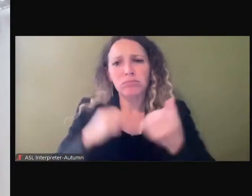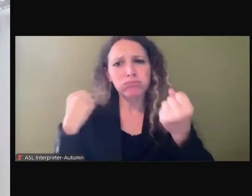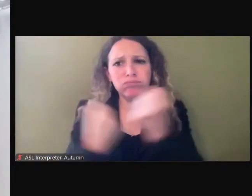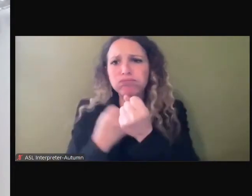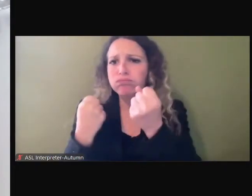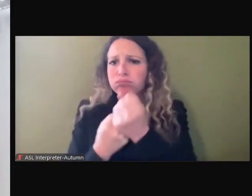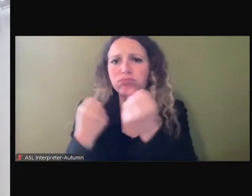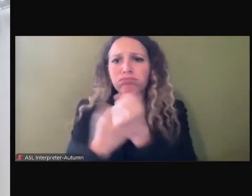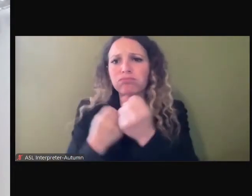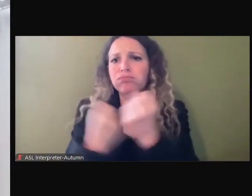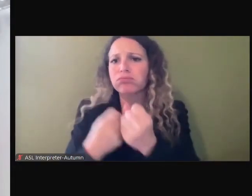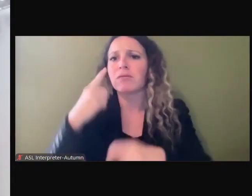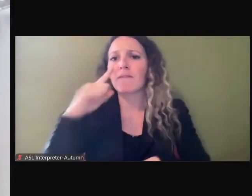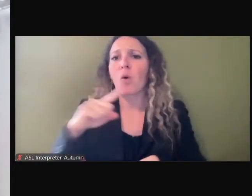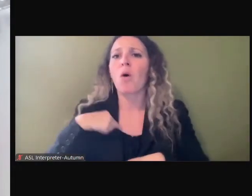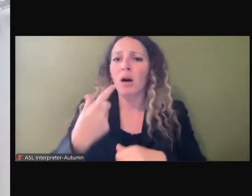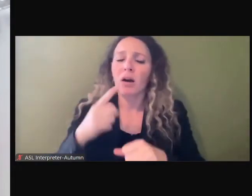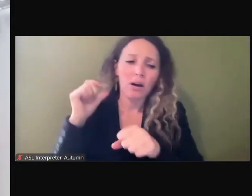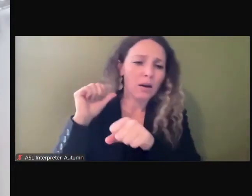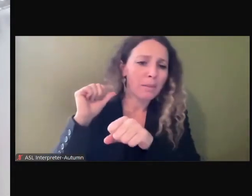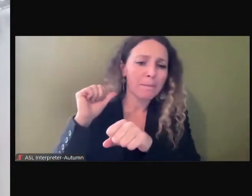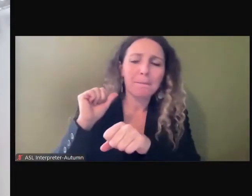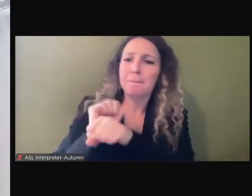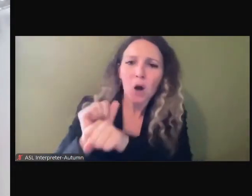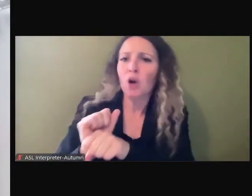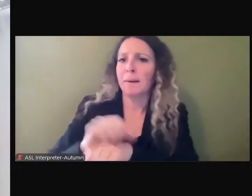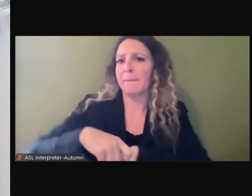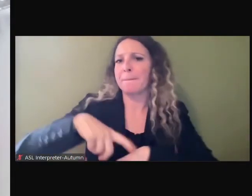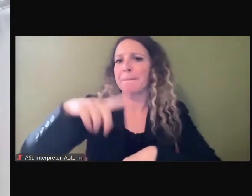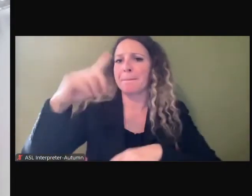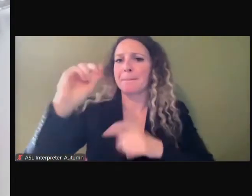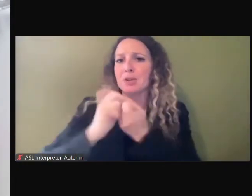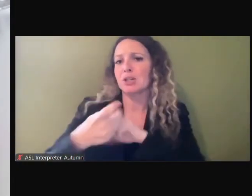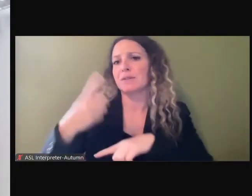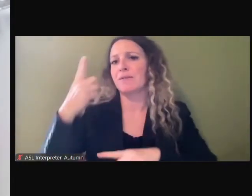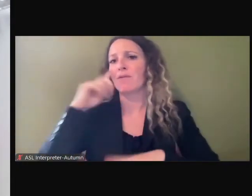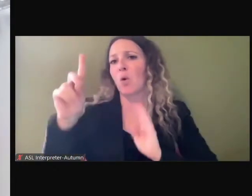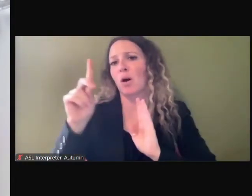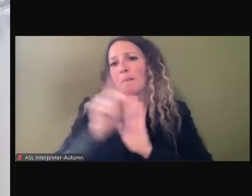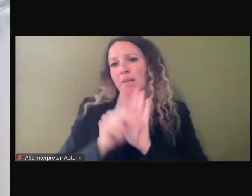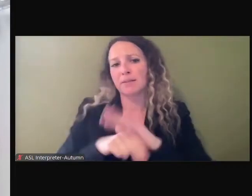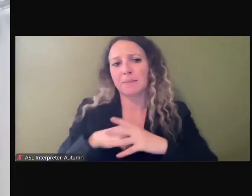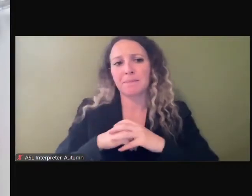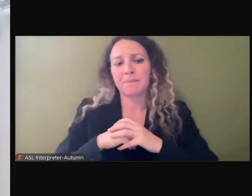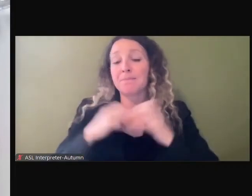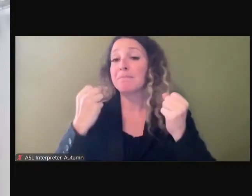permanent changes in national and state policy. Many changes that were brought about temporarily